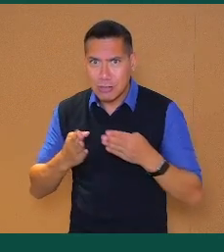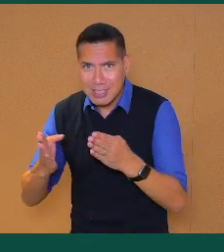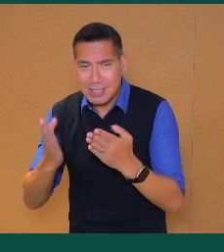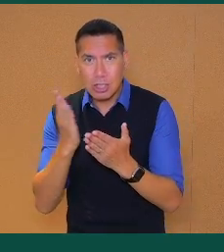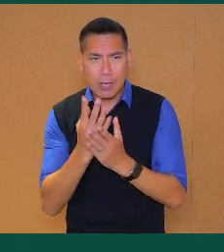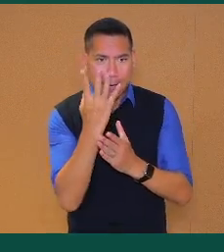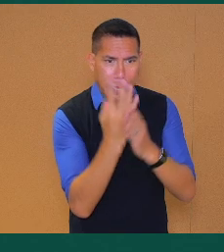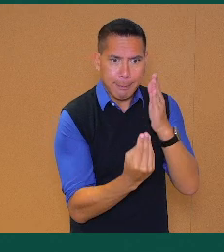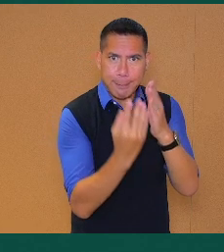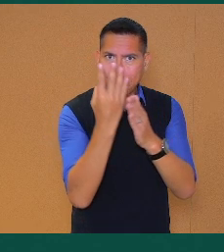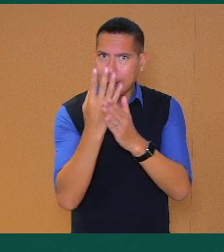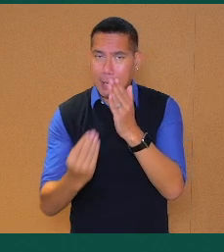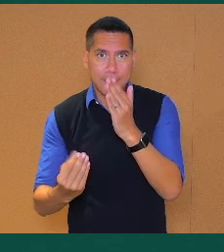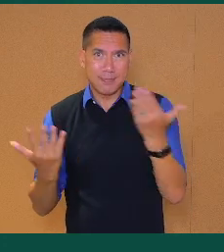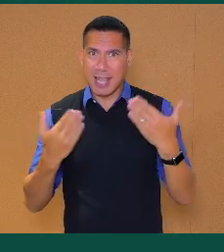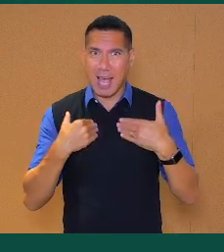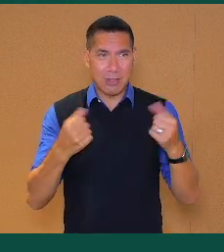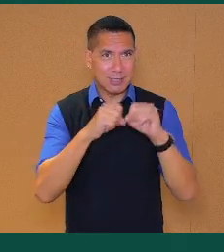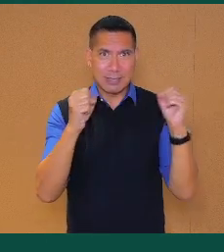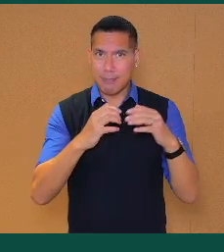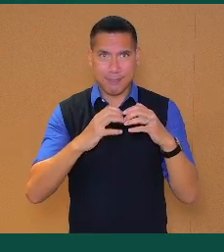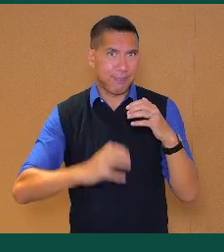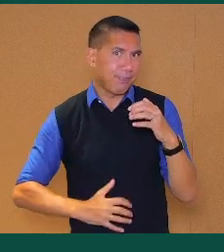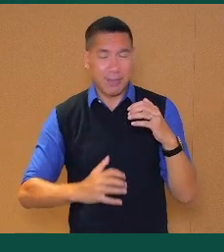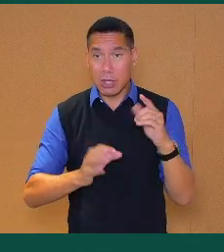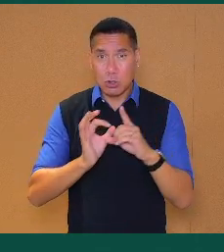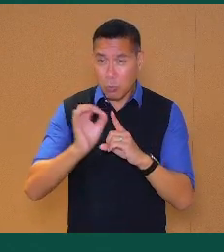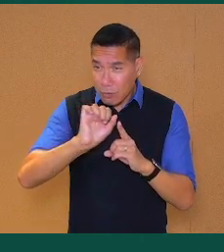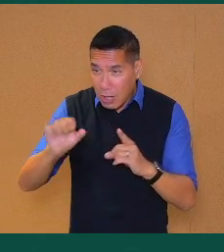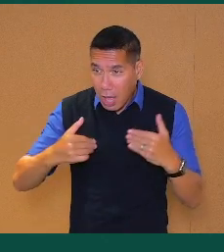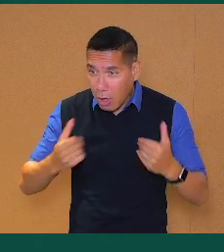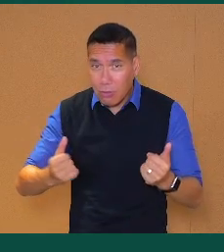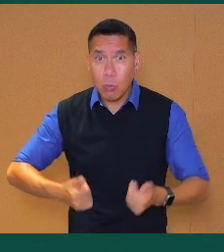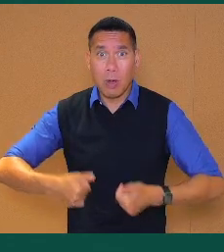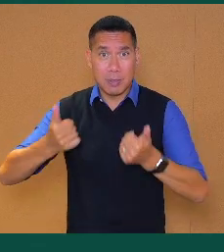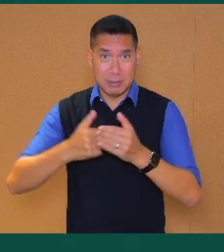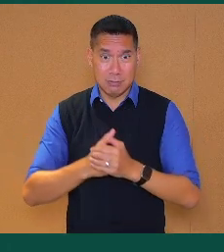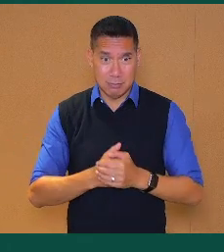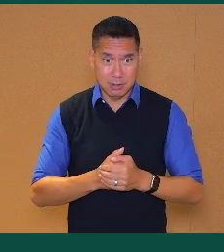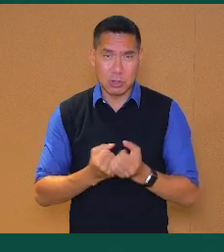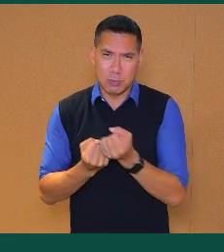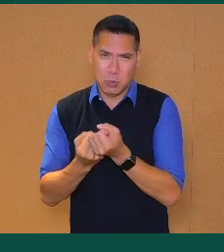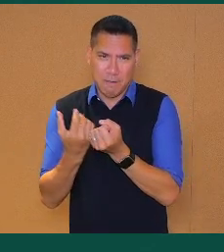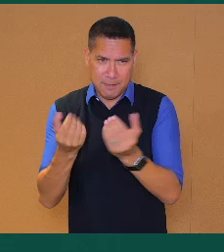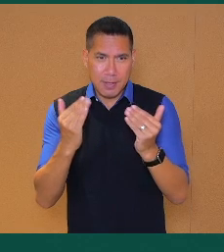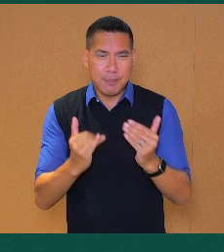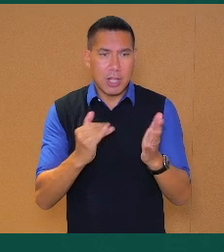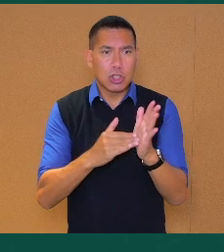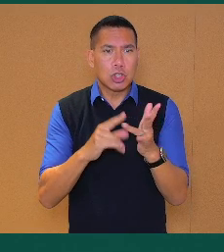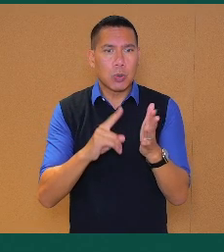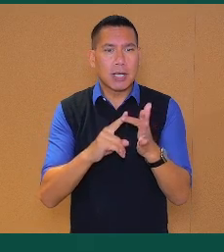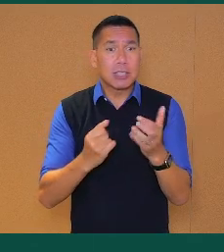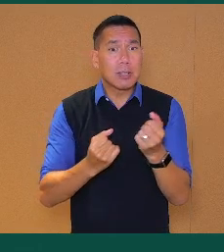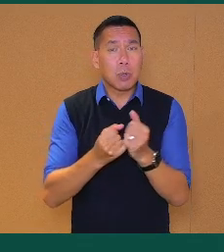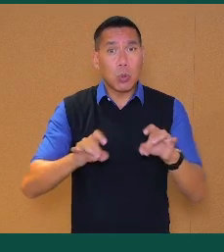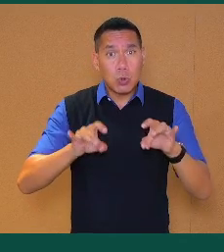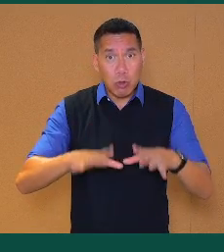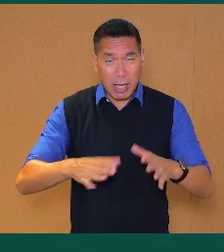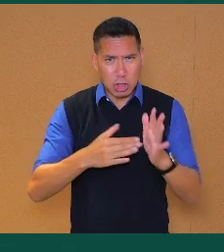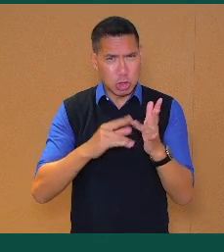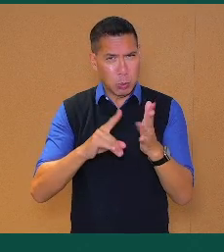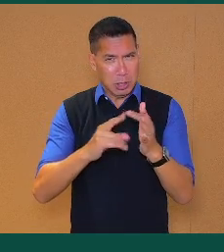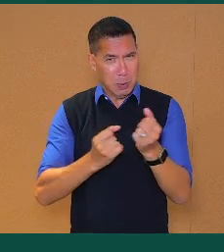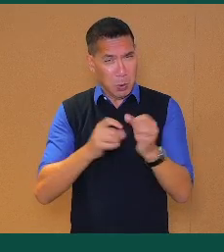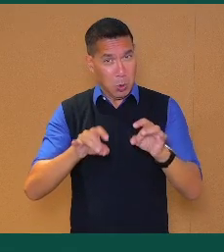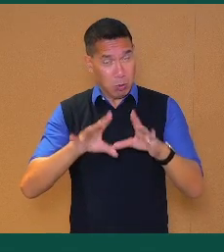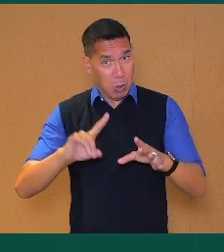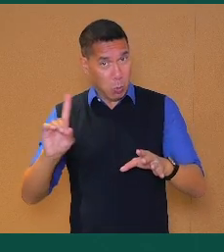Zoe Support Australia. Zoe Support Australia works to